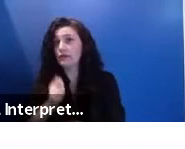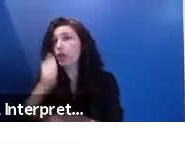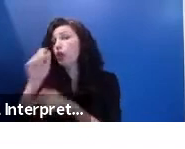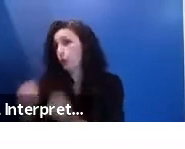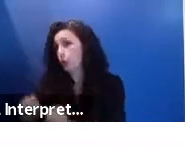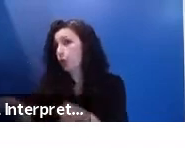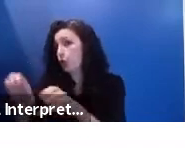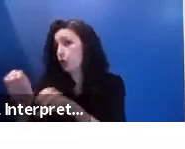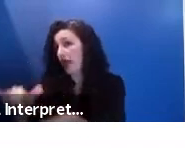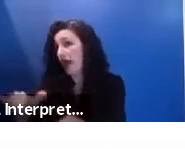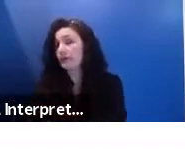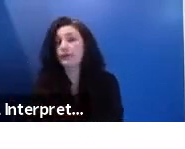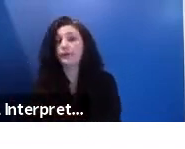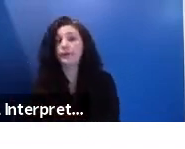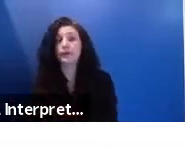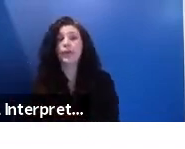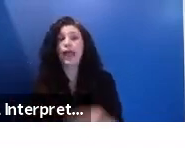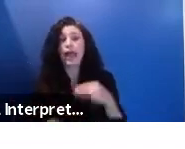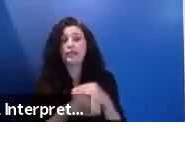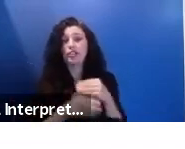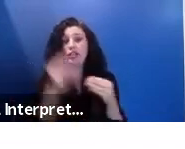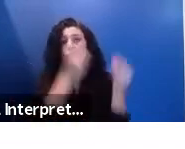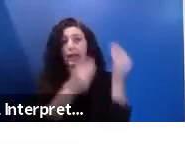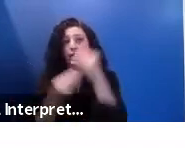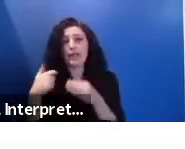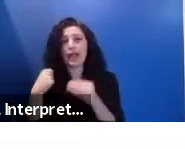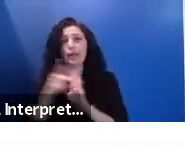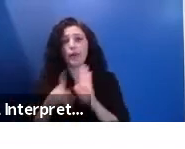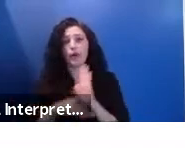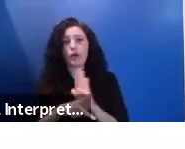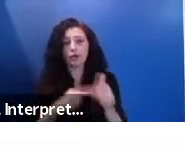There's some additional makeup and hair protocols we wanted to touch on. I've mentioned already that the makeup artists must have